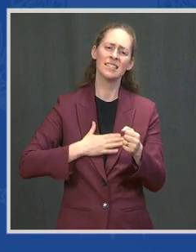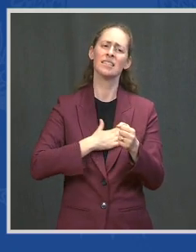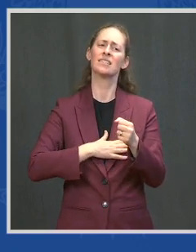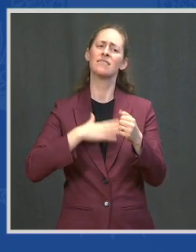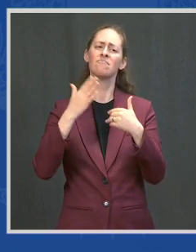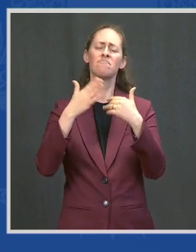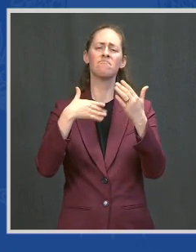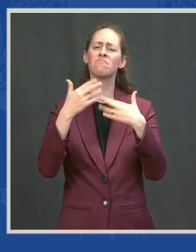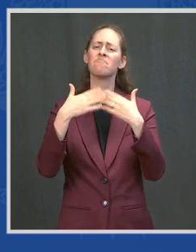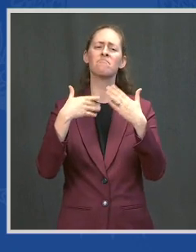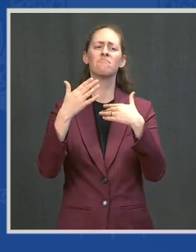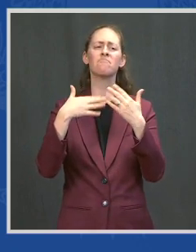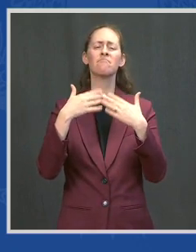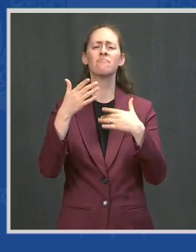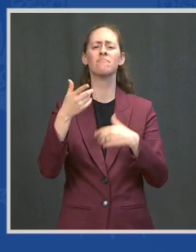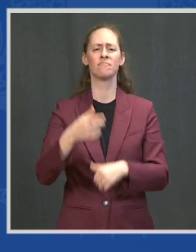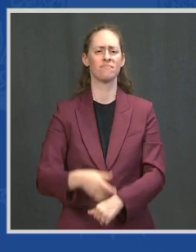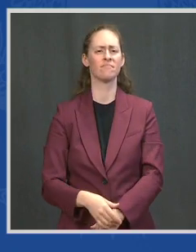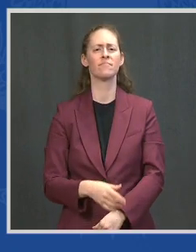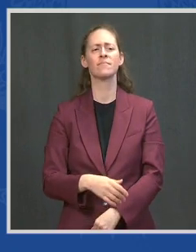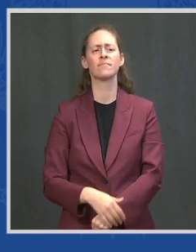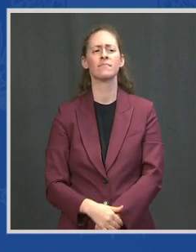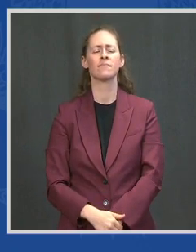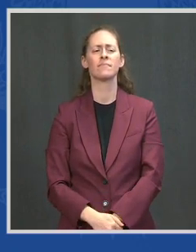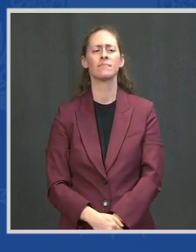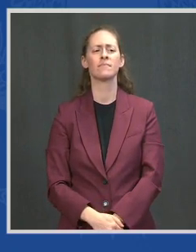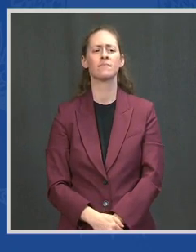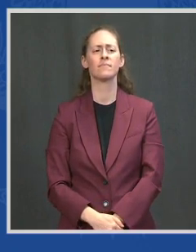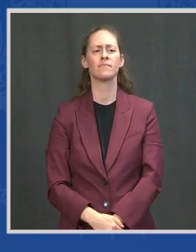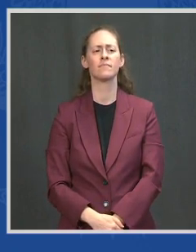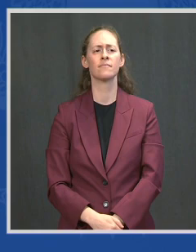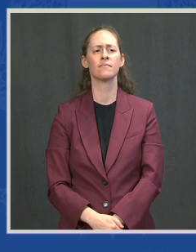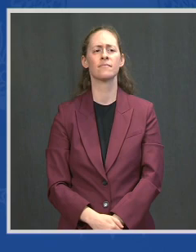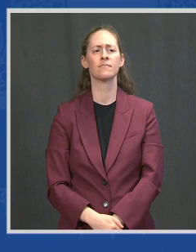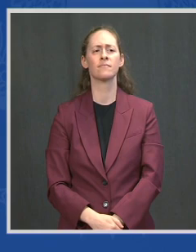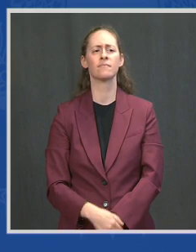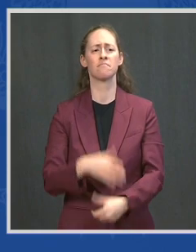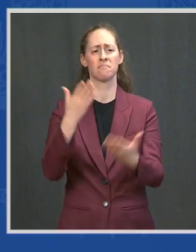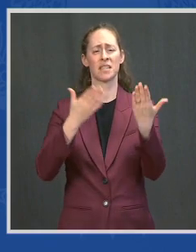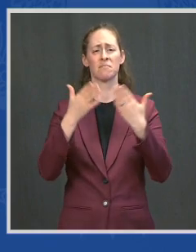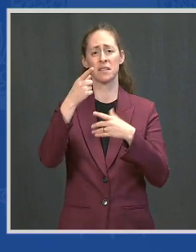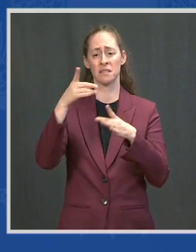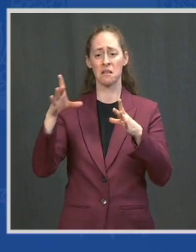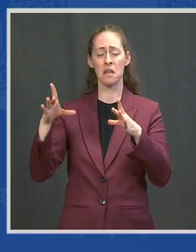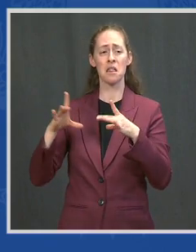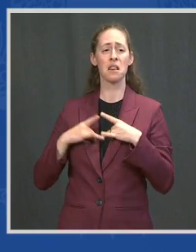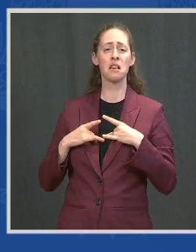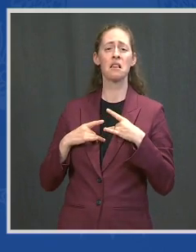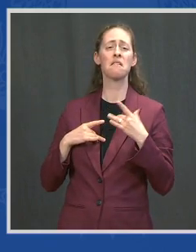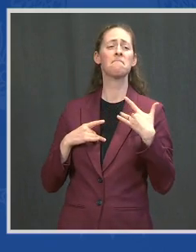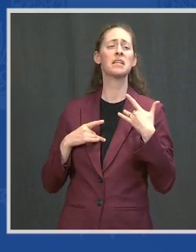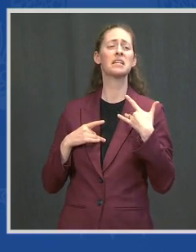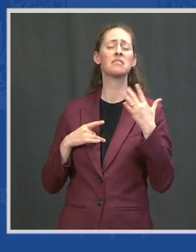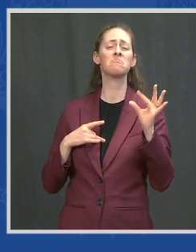even if your chance of getting seriously ill is low, why take the risk when you have a safe,